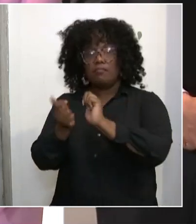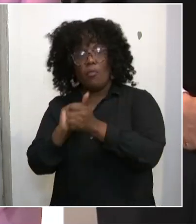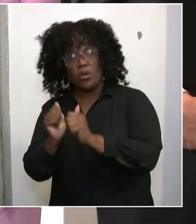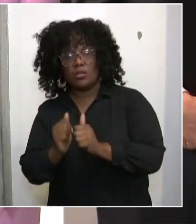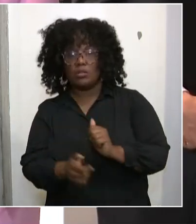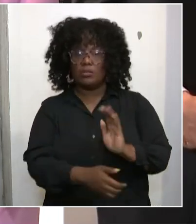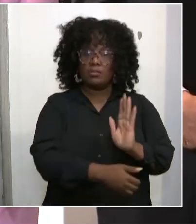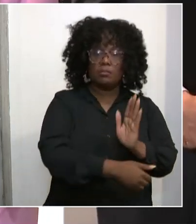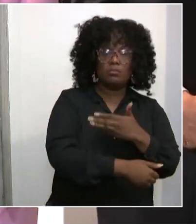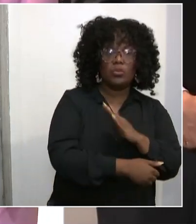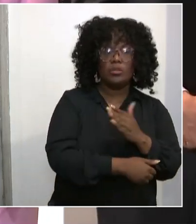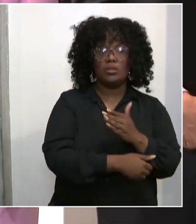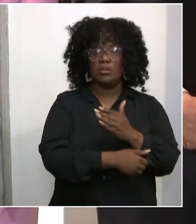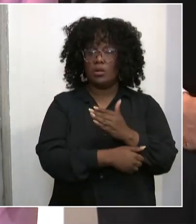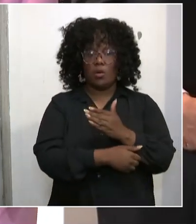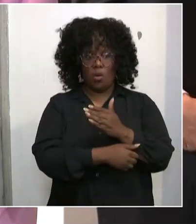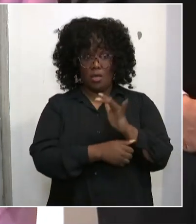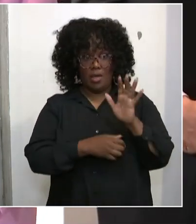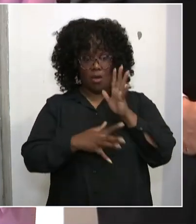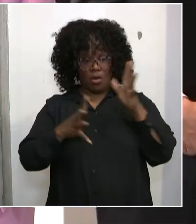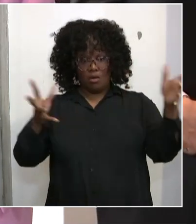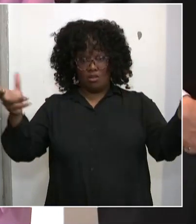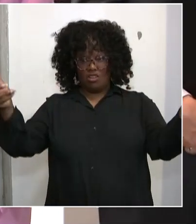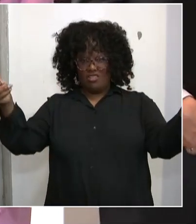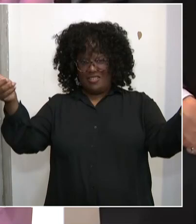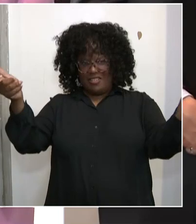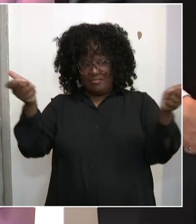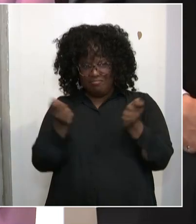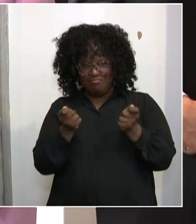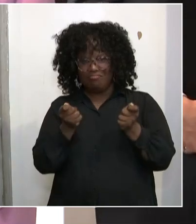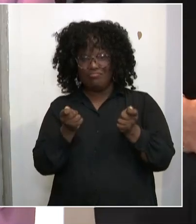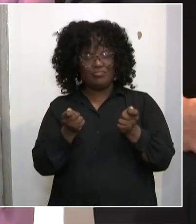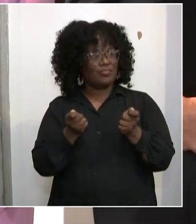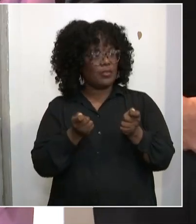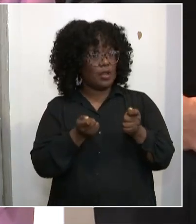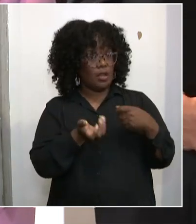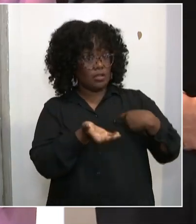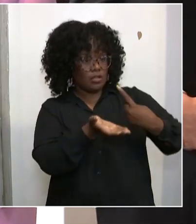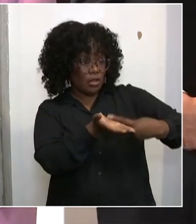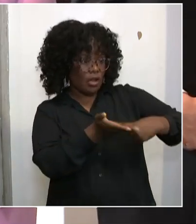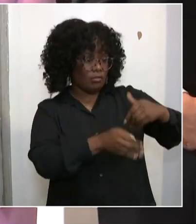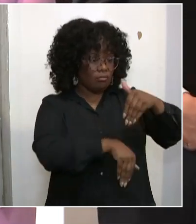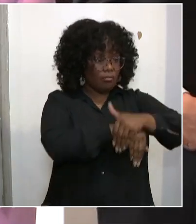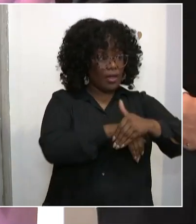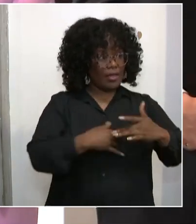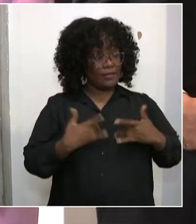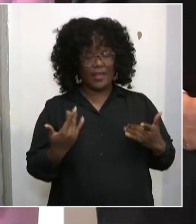people going to nightclubs, we didn't talk about nightlife, everybody, you know, party responsibly, um.